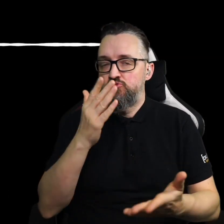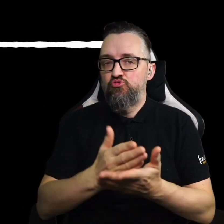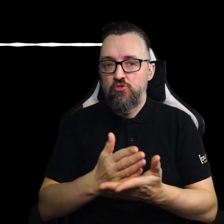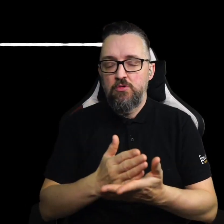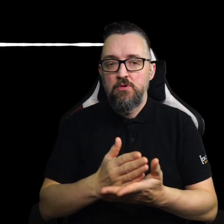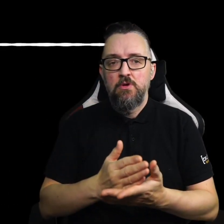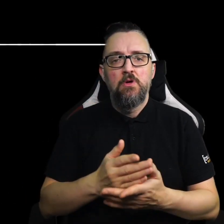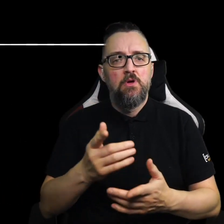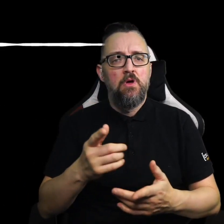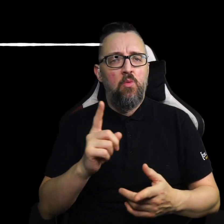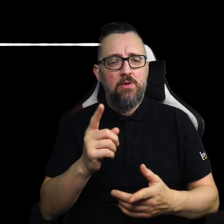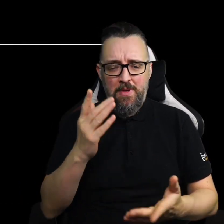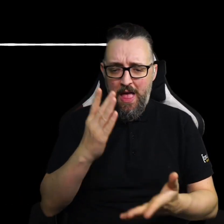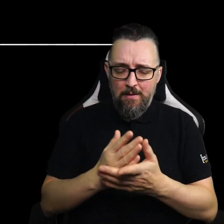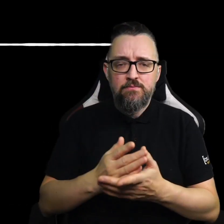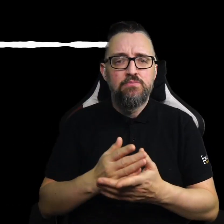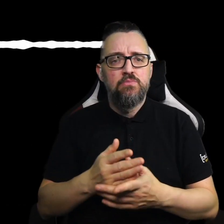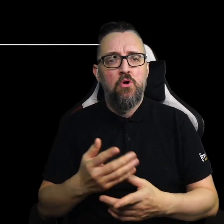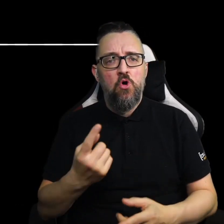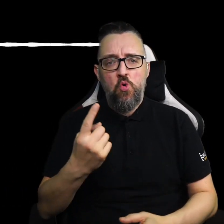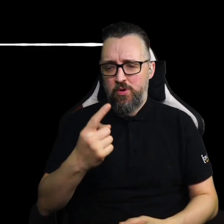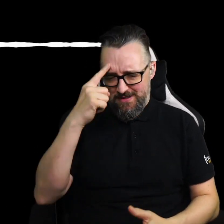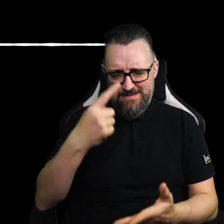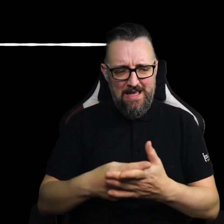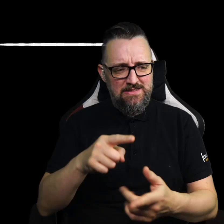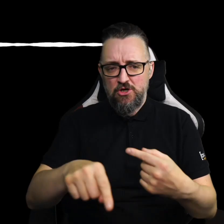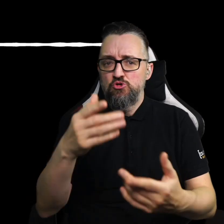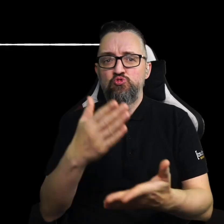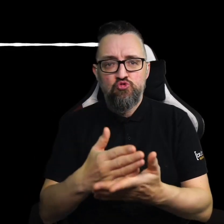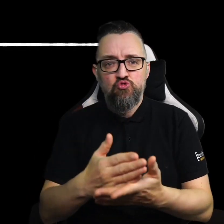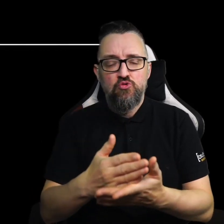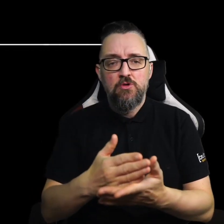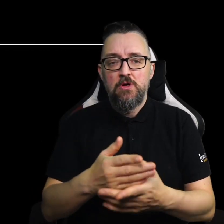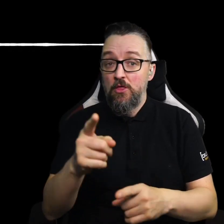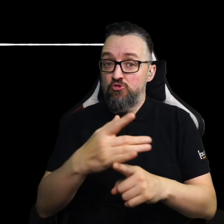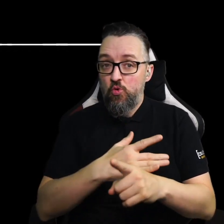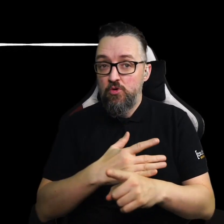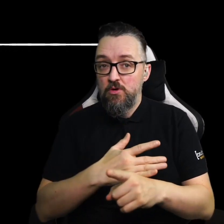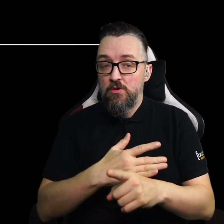What makes something completely true, or who decides if a story is true or not? You do.